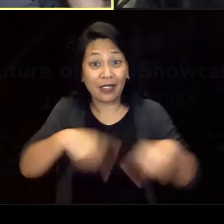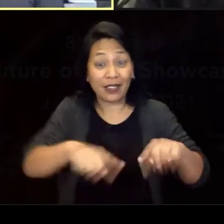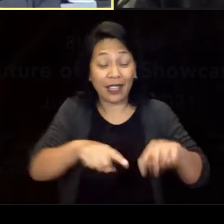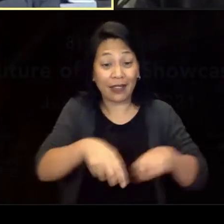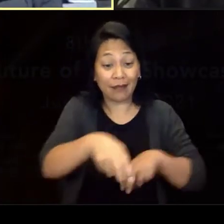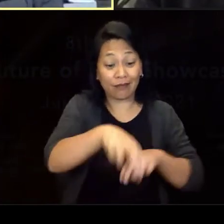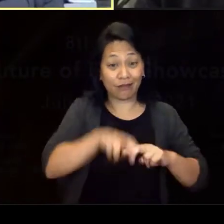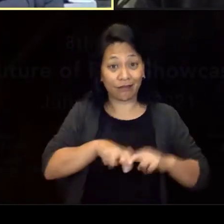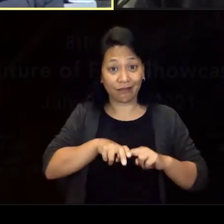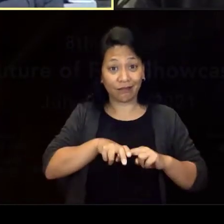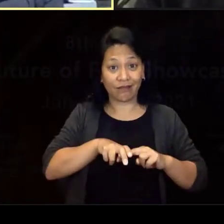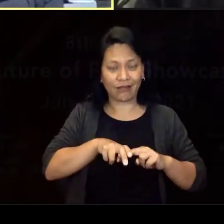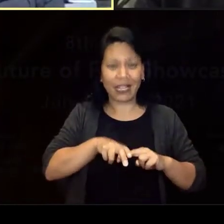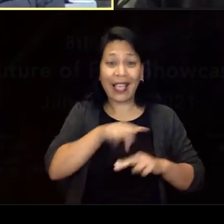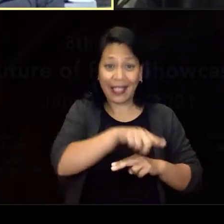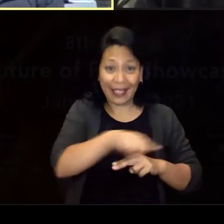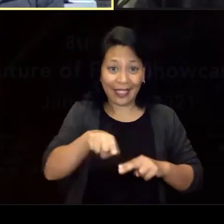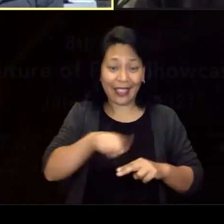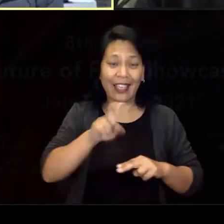Cause like it's very important to people.